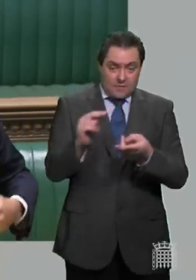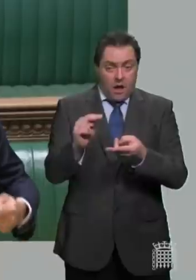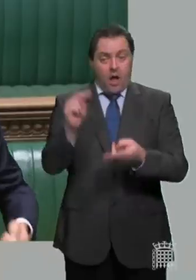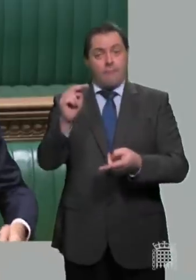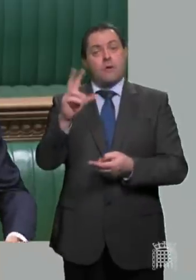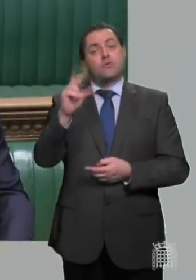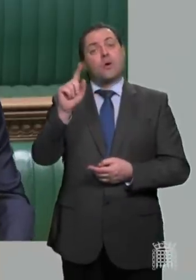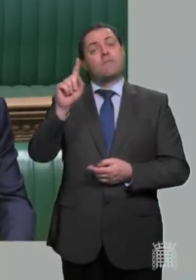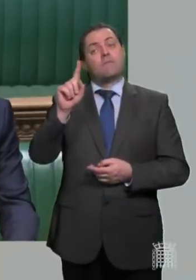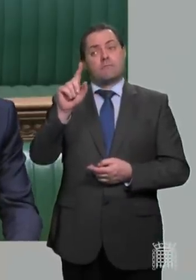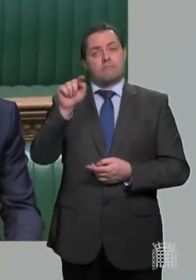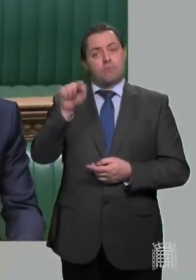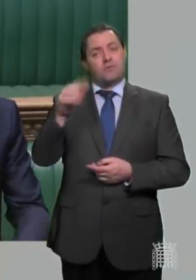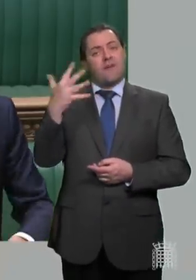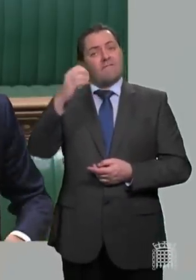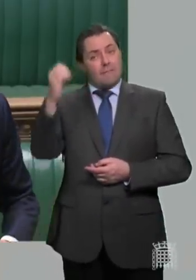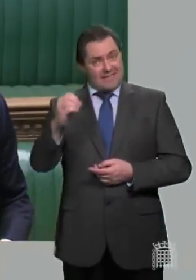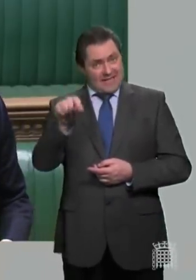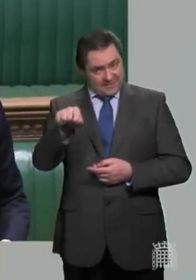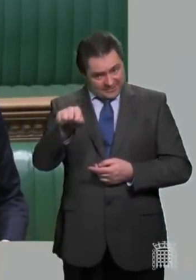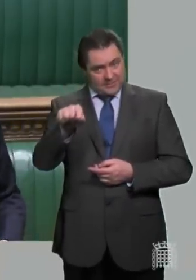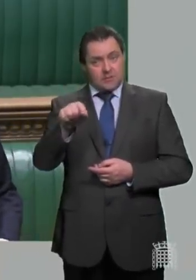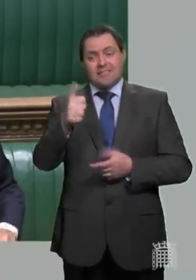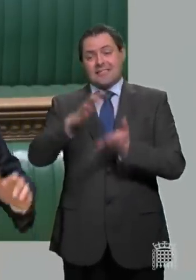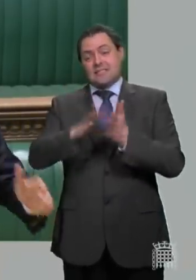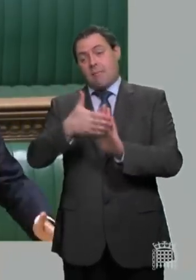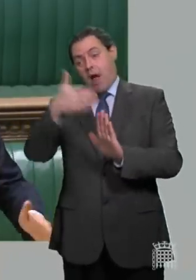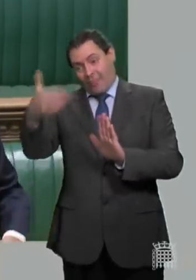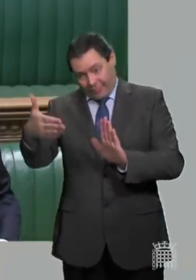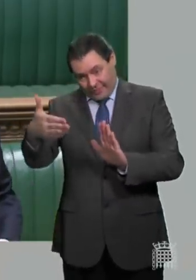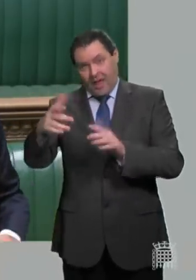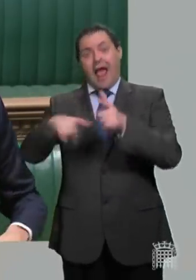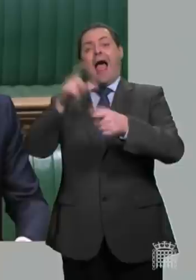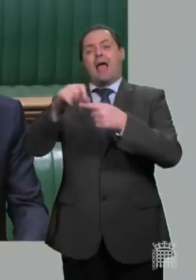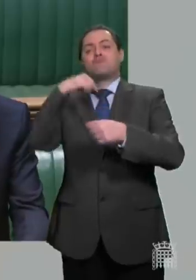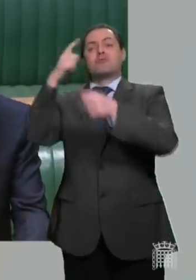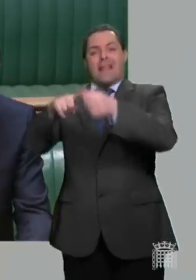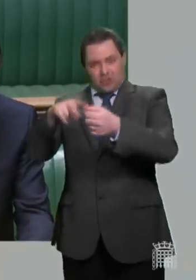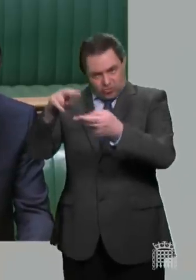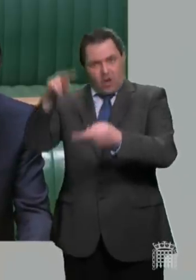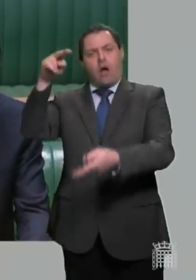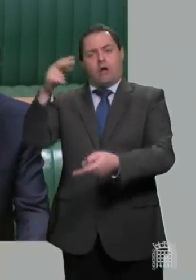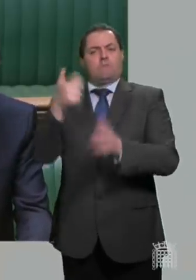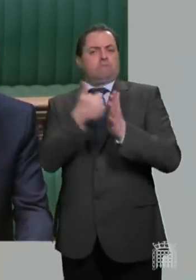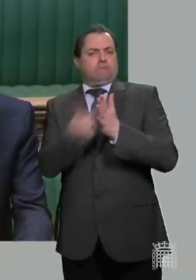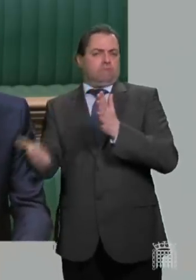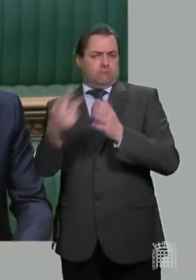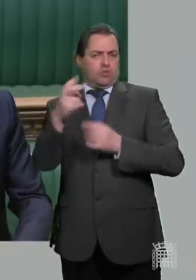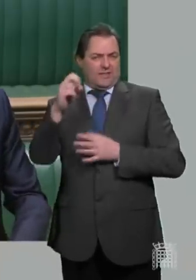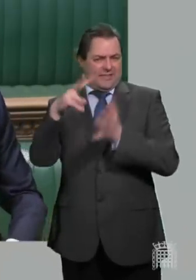another six months, not returning to the standard rate until April of next year. In total, we are